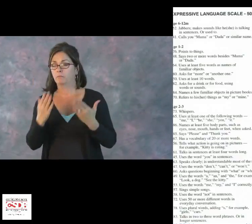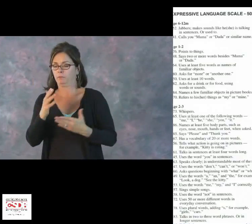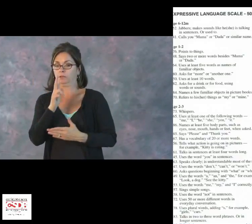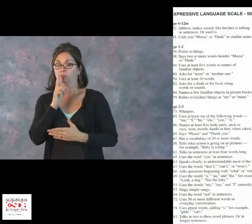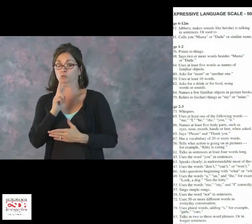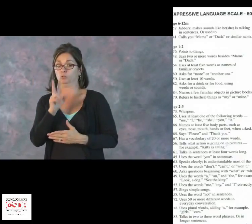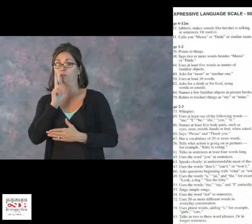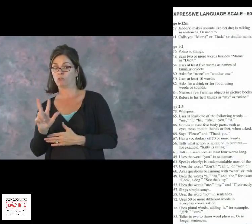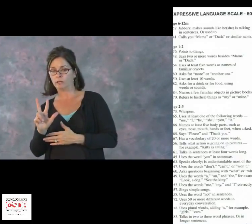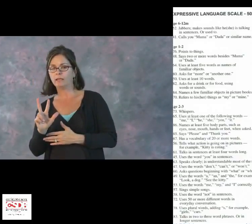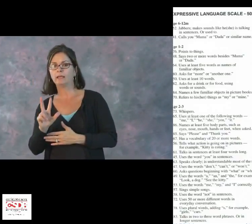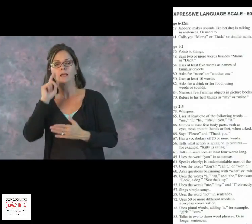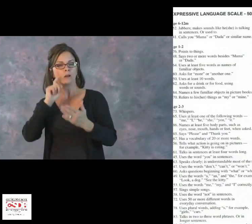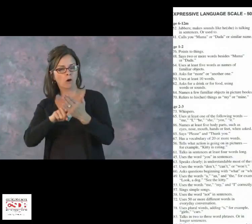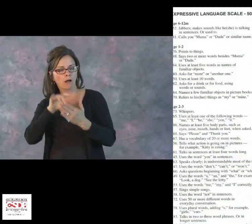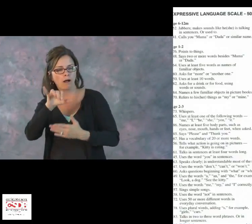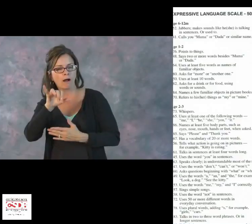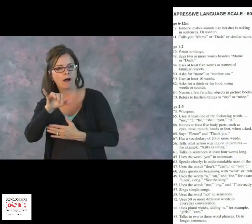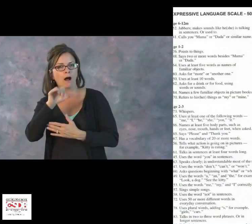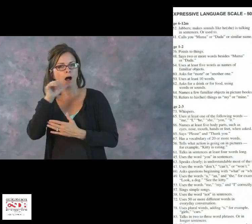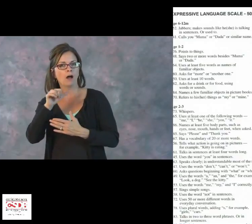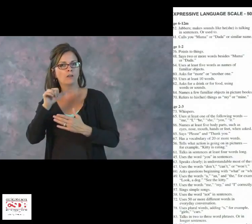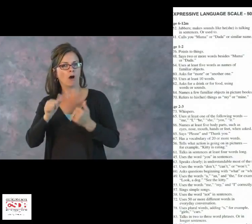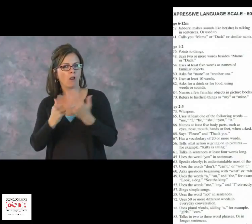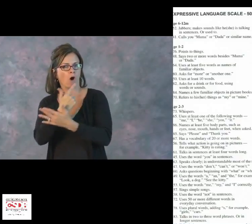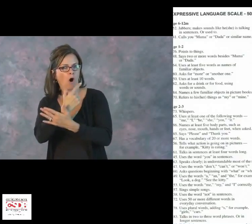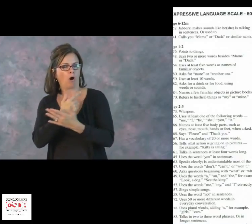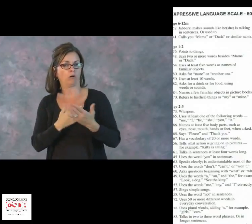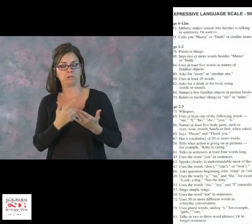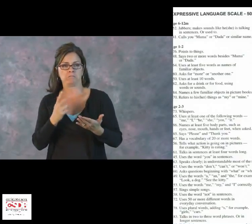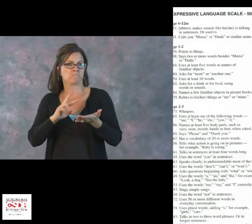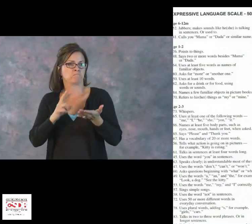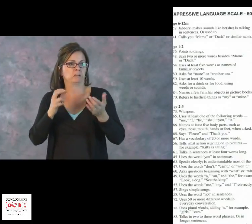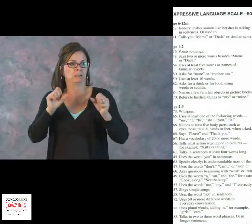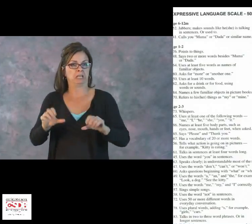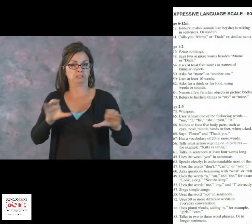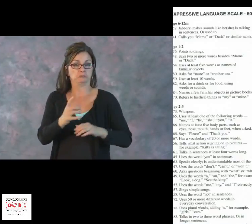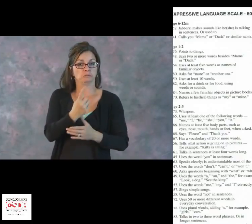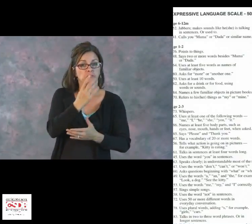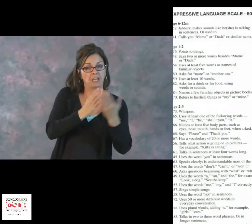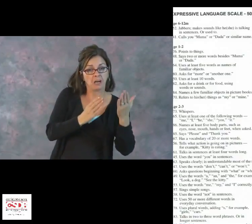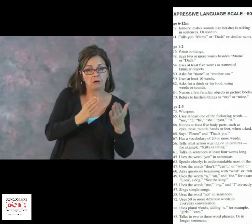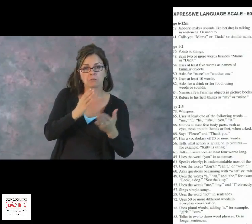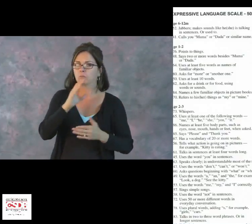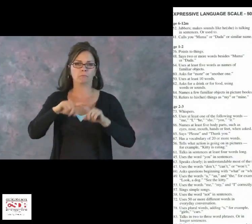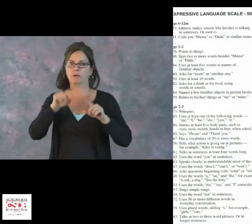a more sporadic pattern, where they're able to do some of the items, but not all of them.